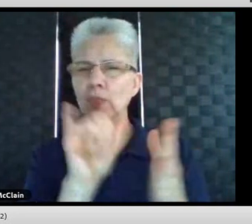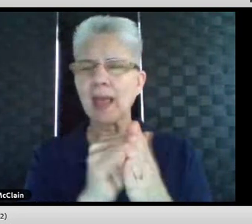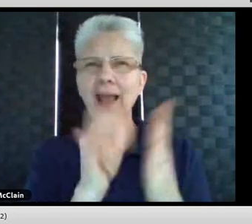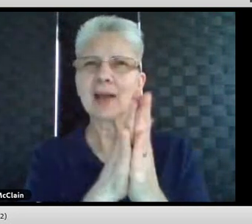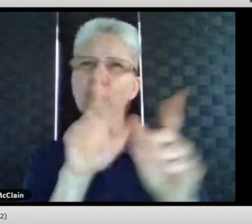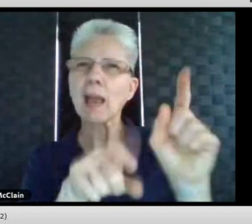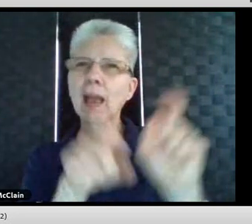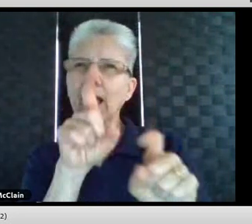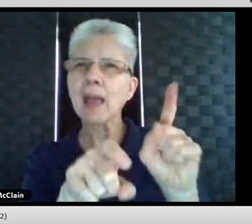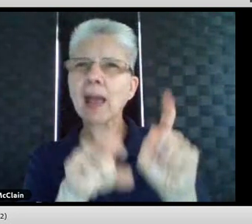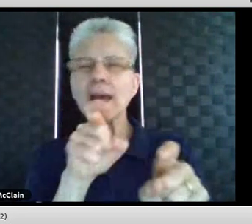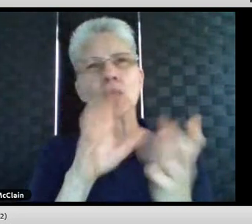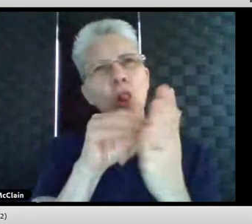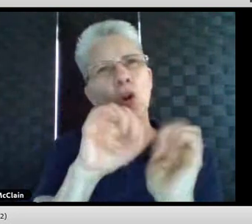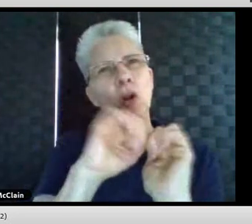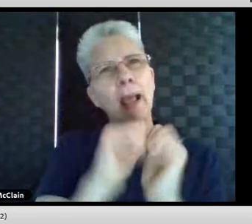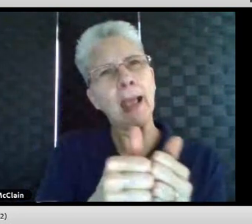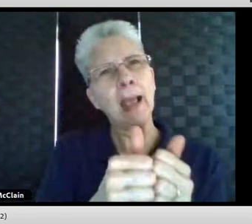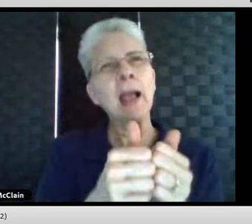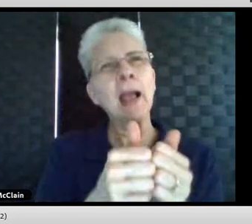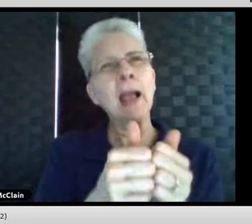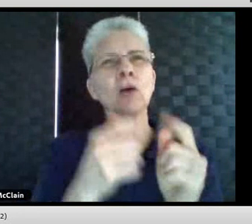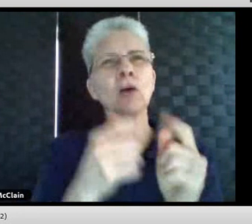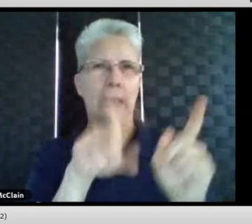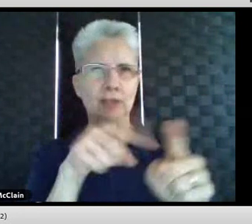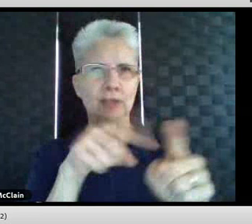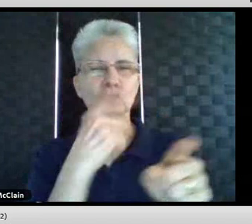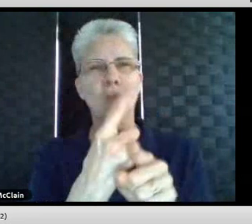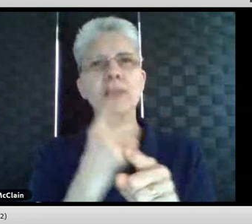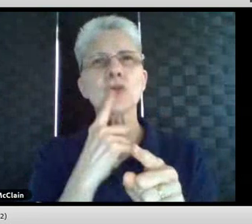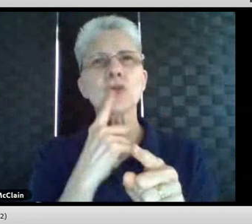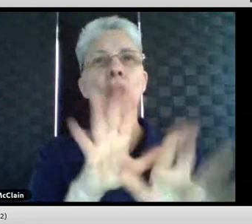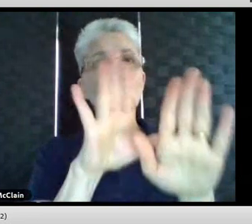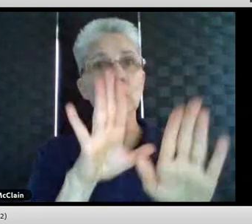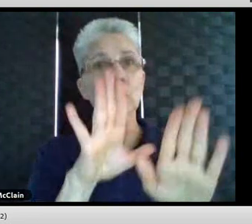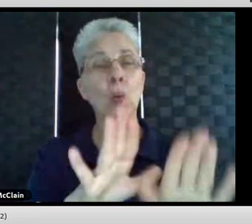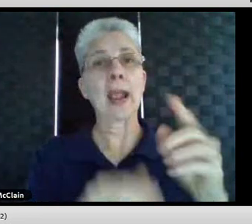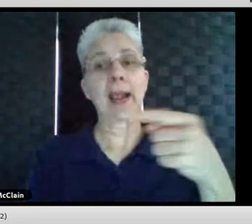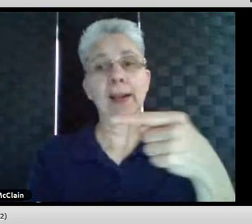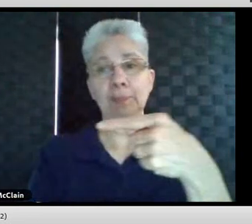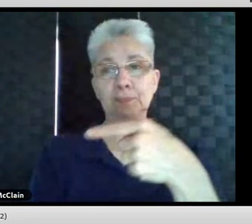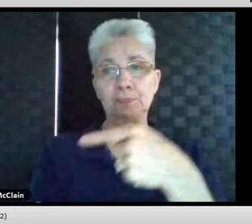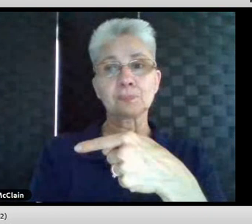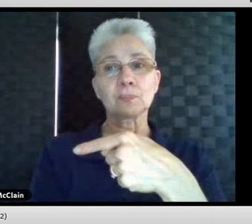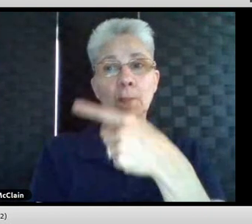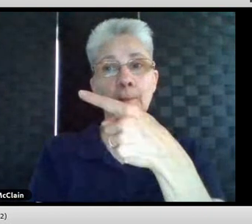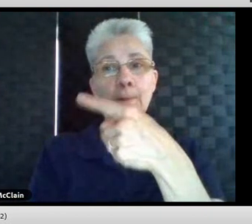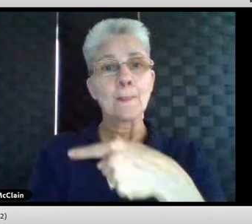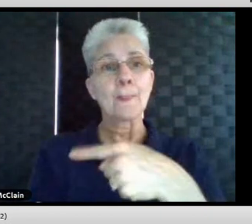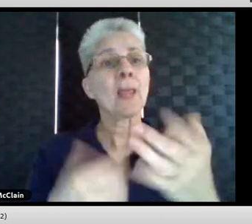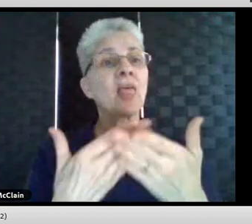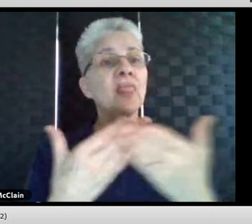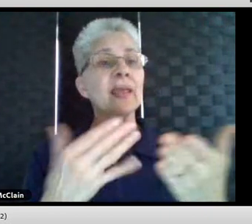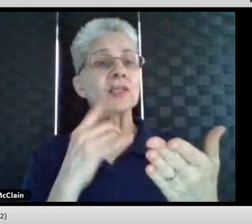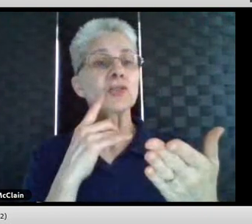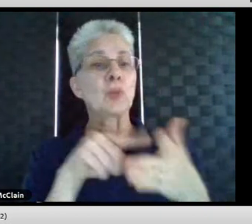How do you learn how to ask, right? And so there's some great things that you could do. So to begin a dialogue with somebody,